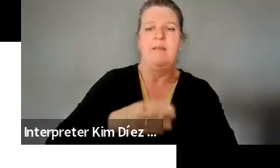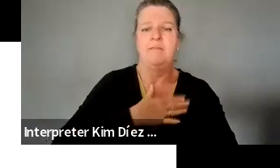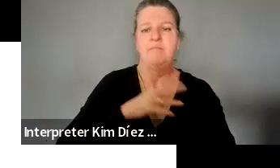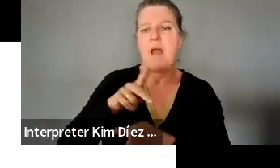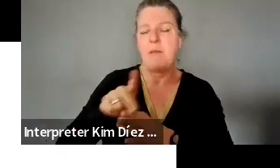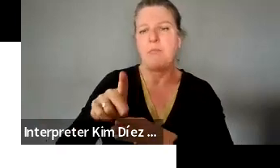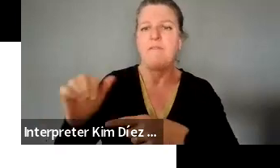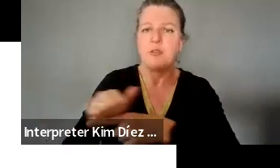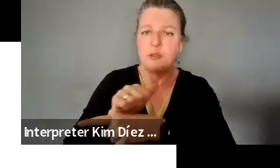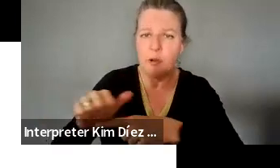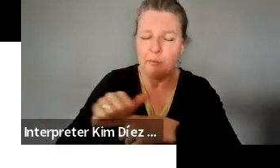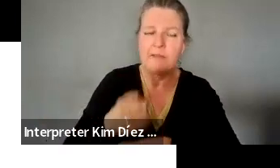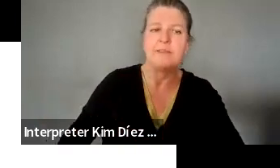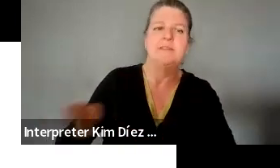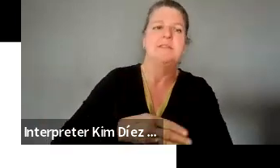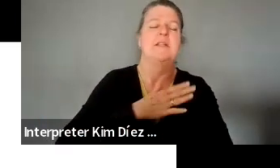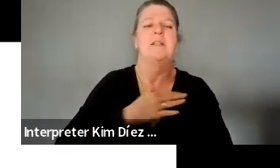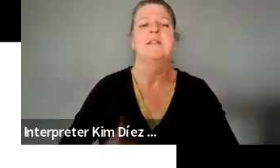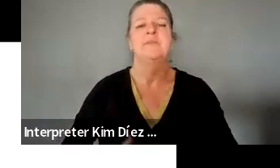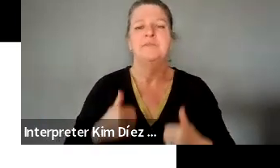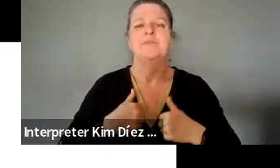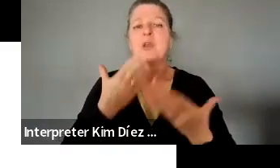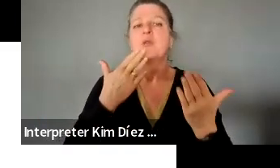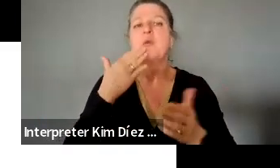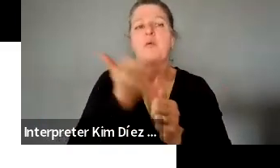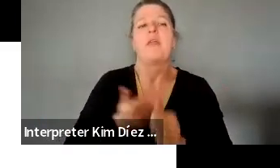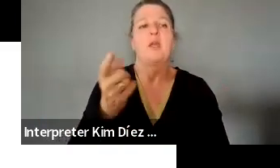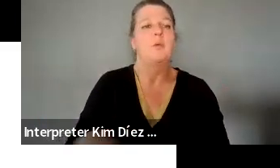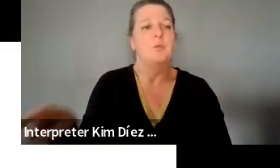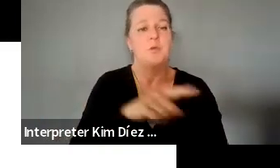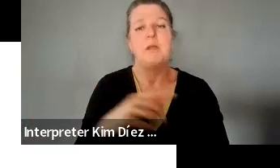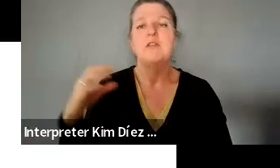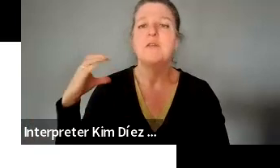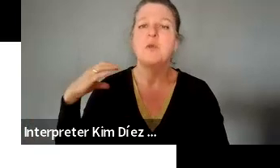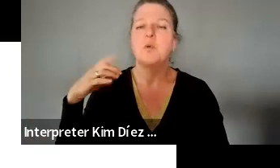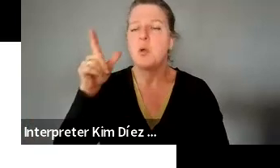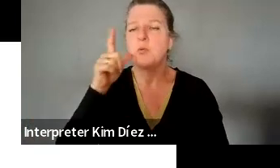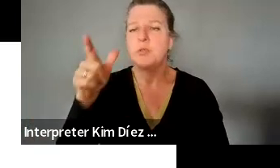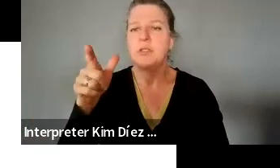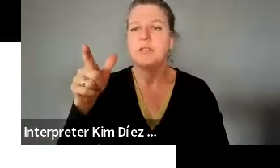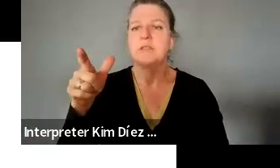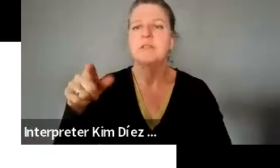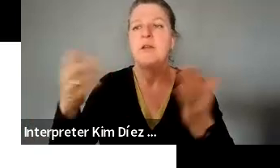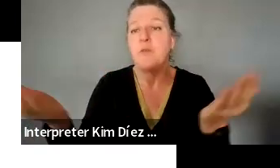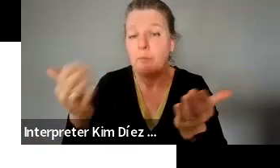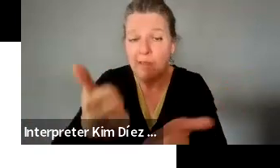So thank you to each and every one of you coaches for being here and helping me to learn as well as helping our teams to learn.